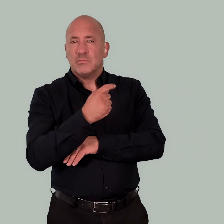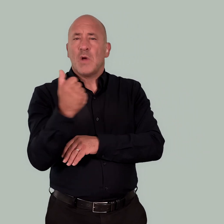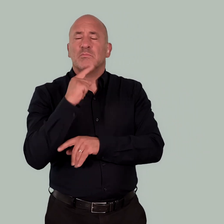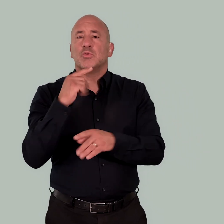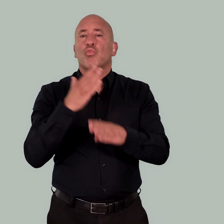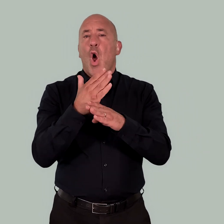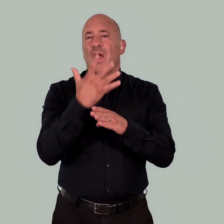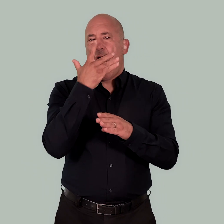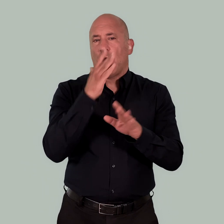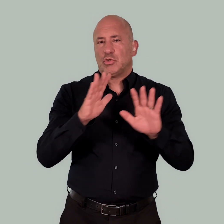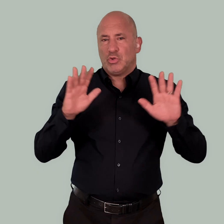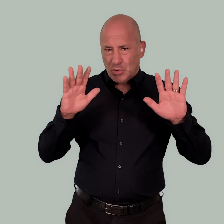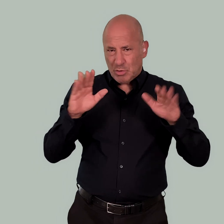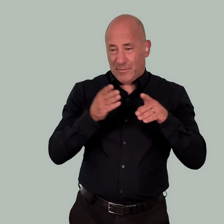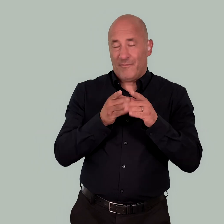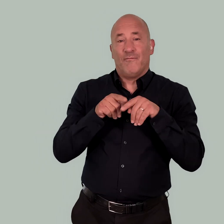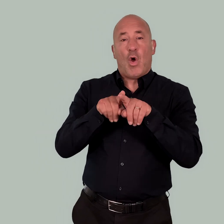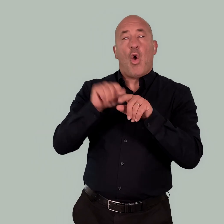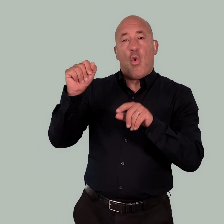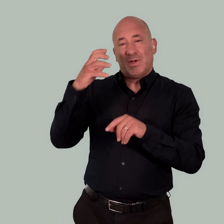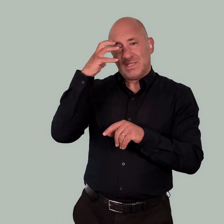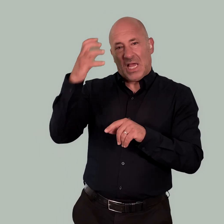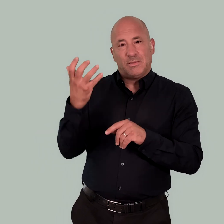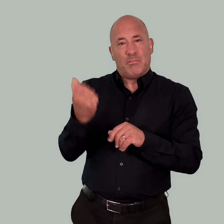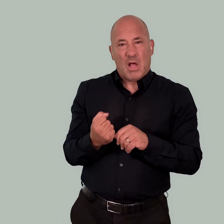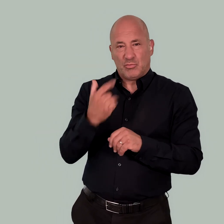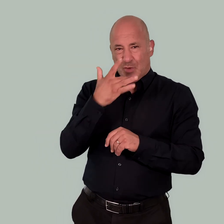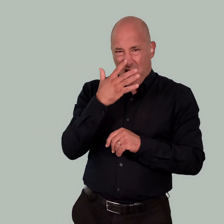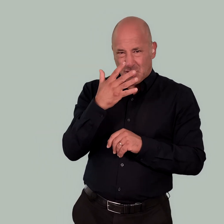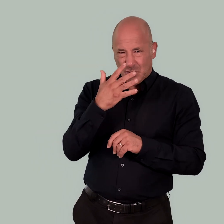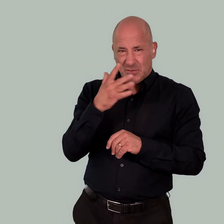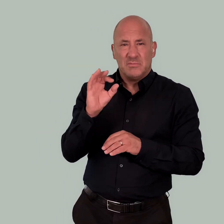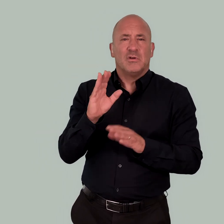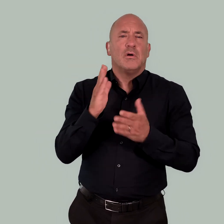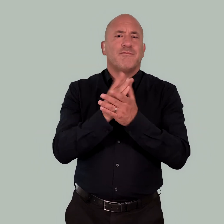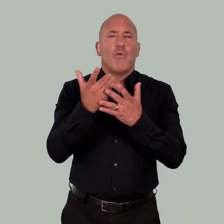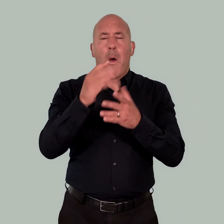but some use working age population, as determined by state pension age.